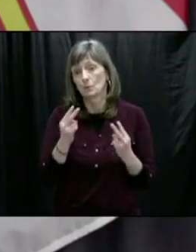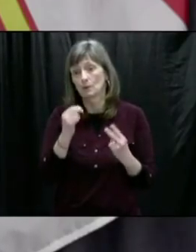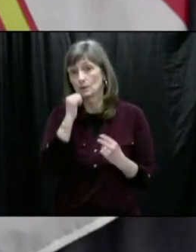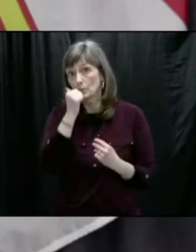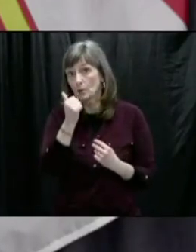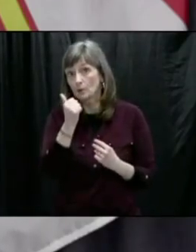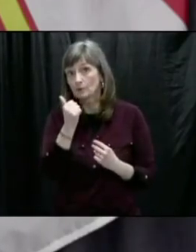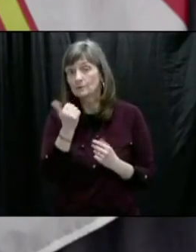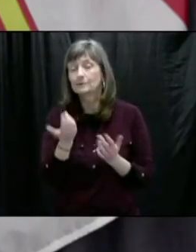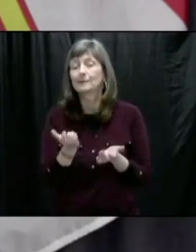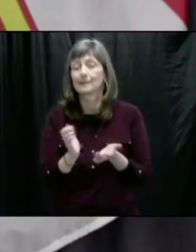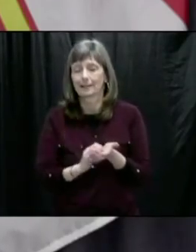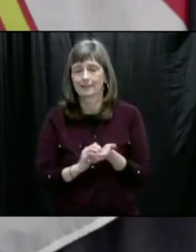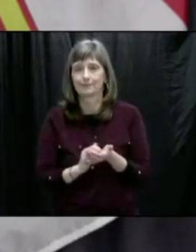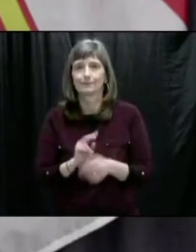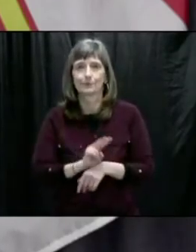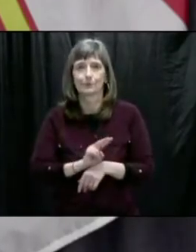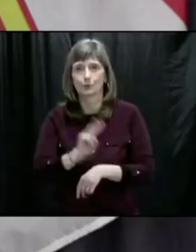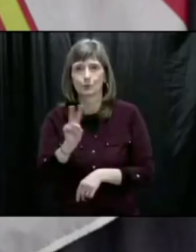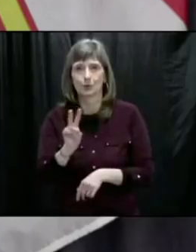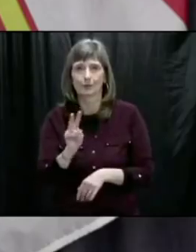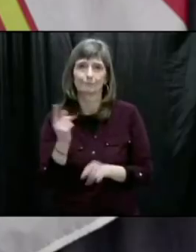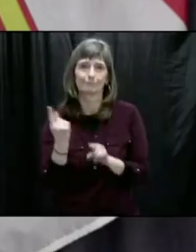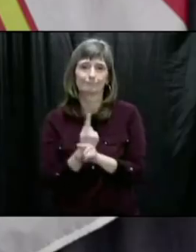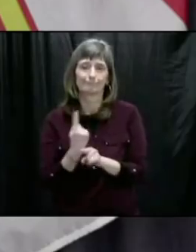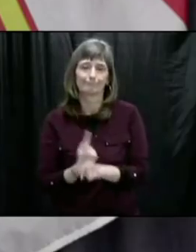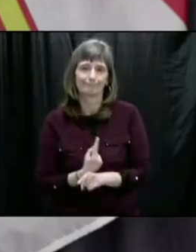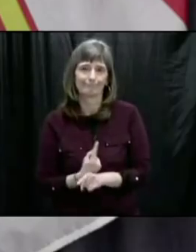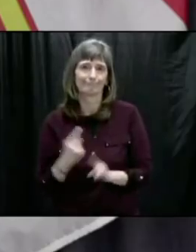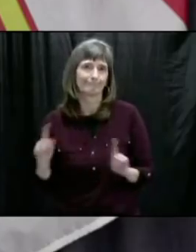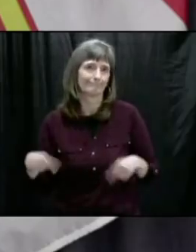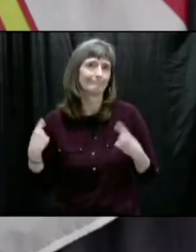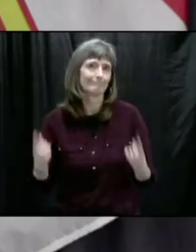OF YOU WHO WILL BE TUNING IN, IT